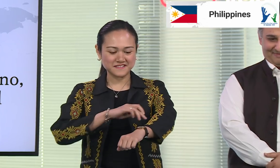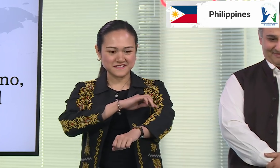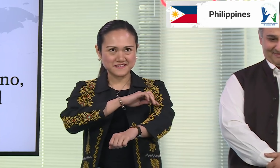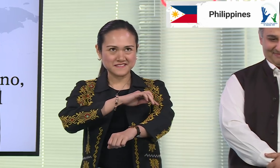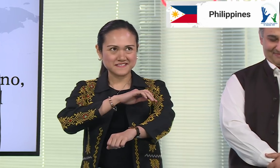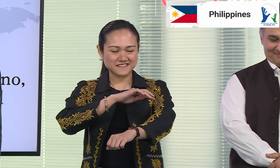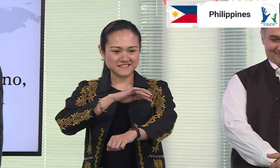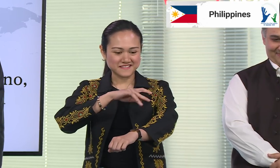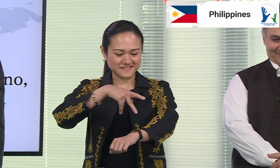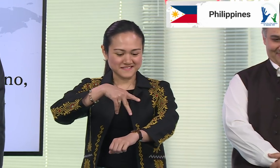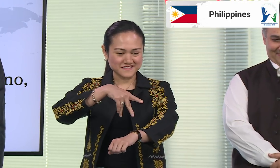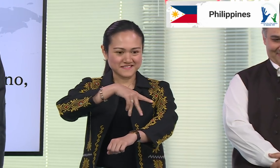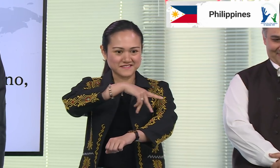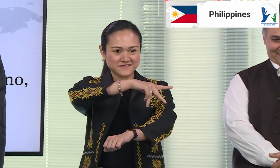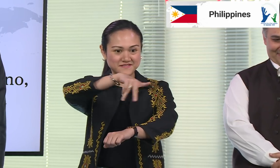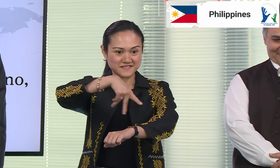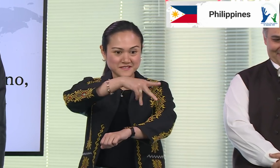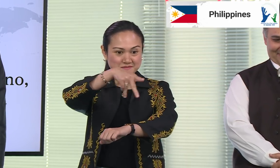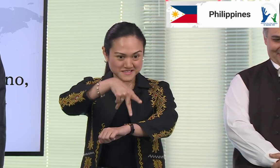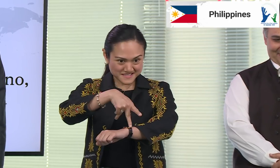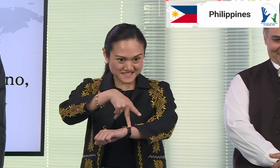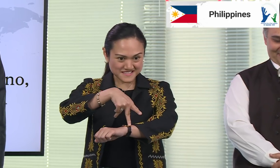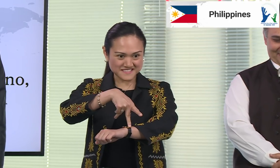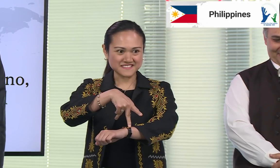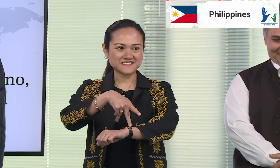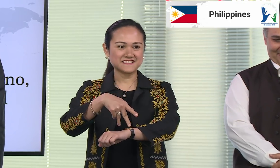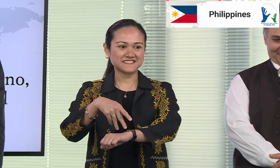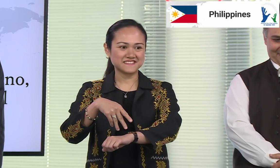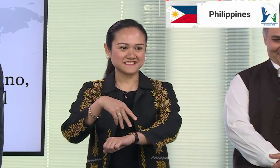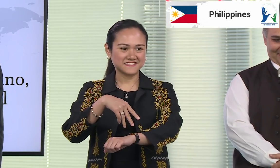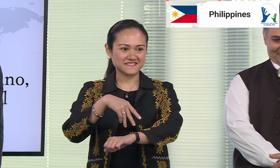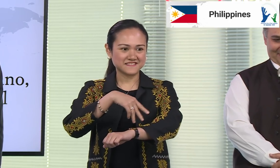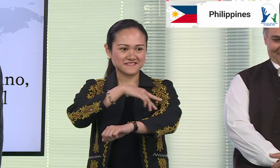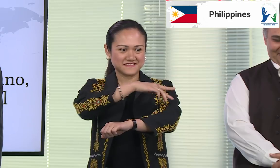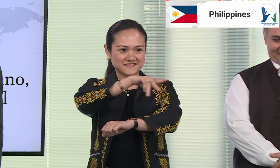The sign for the country, Pakistan. And the sign for congratulations in Pakistan sign language.